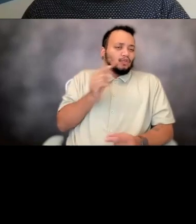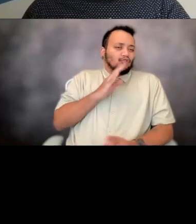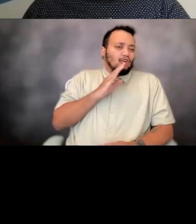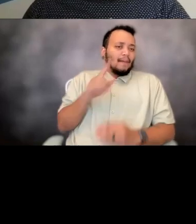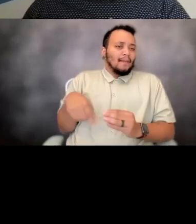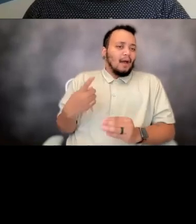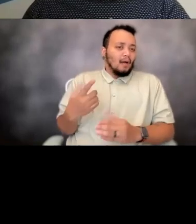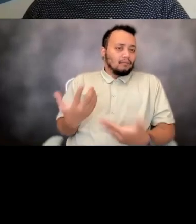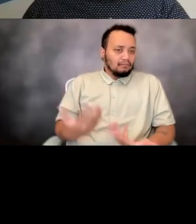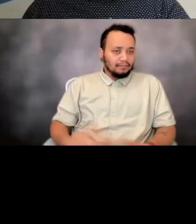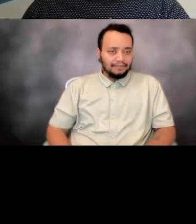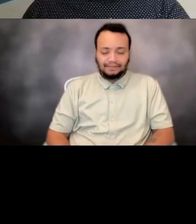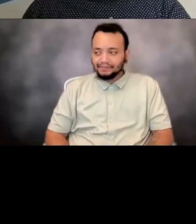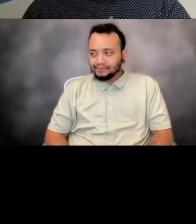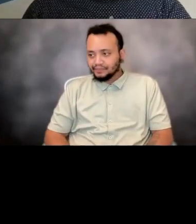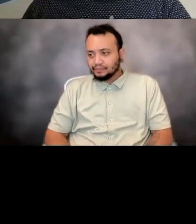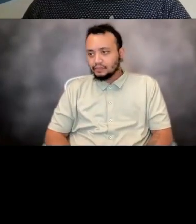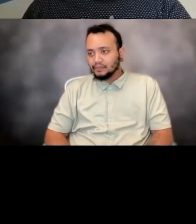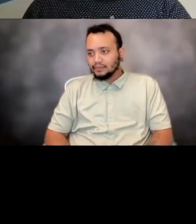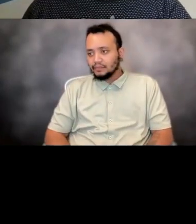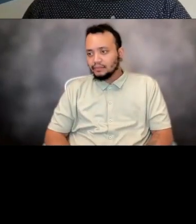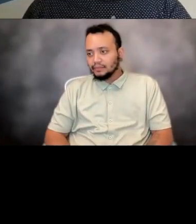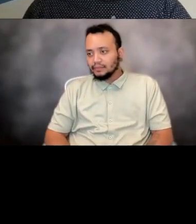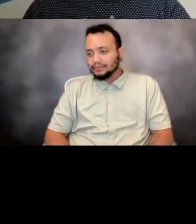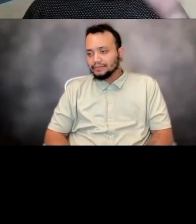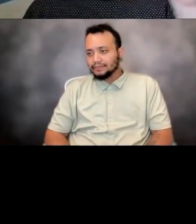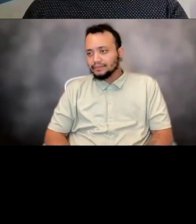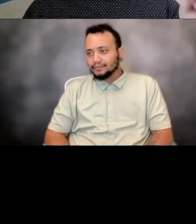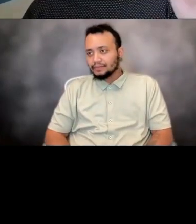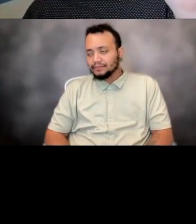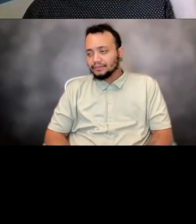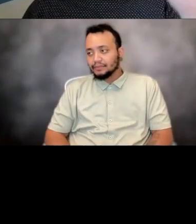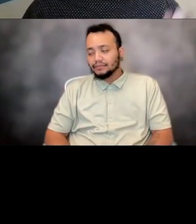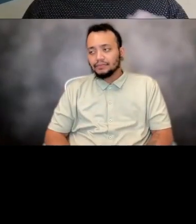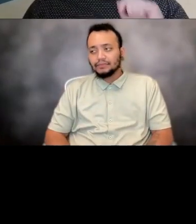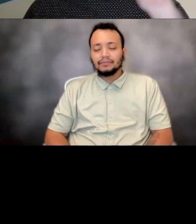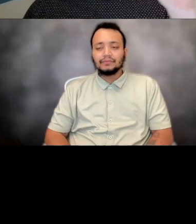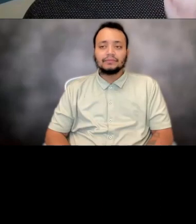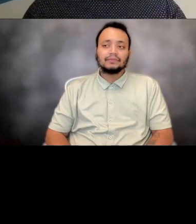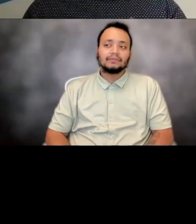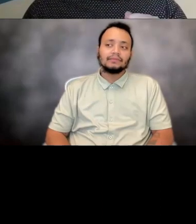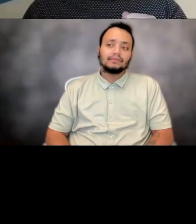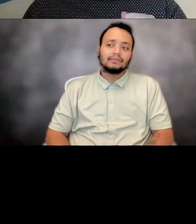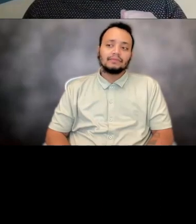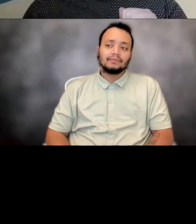Other folks also shared really having to vet therapists and providers